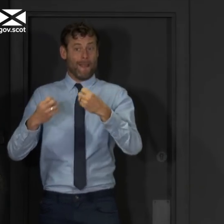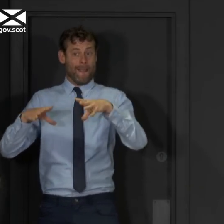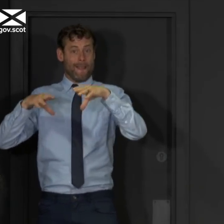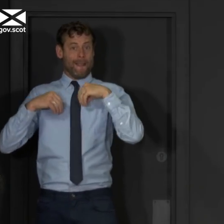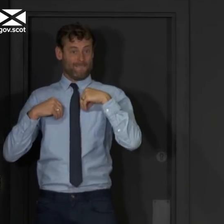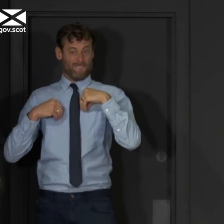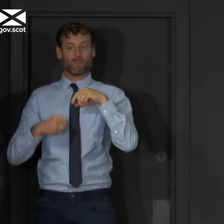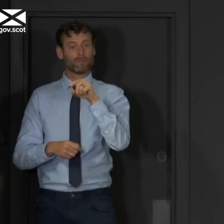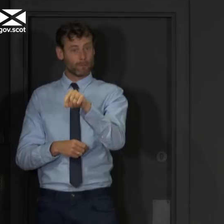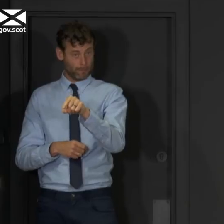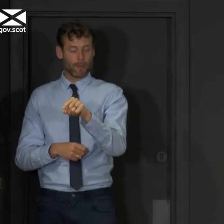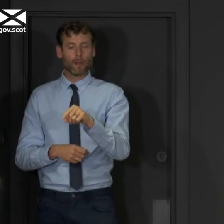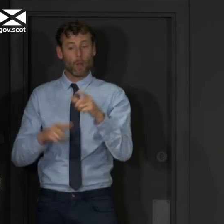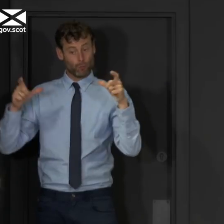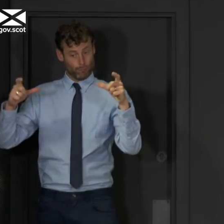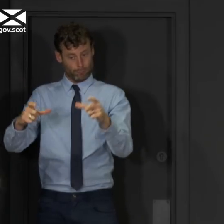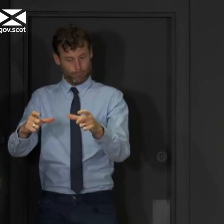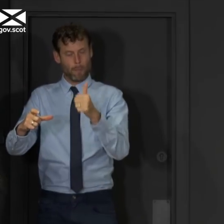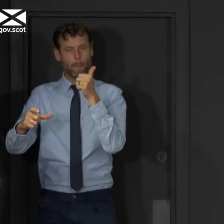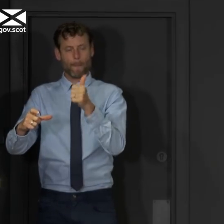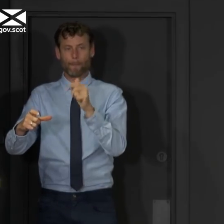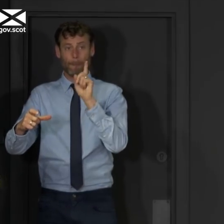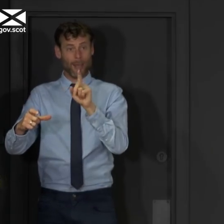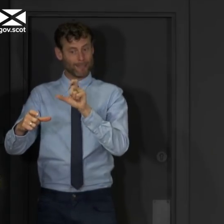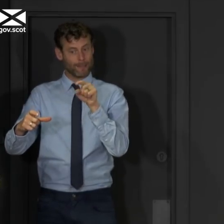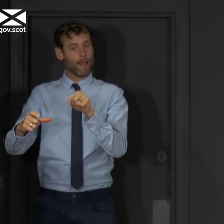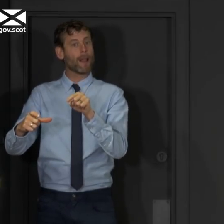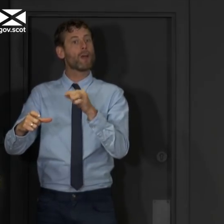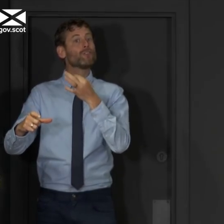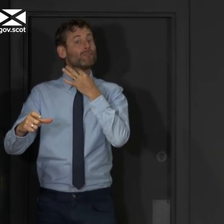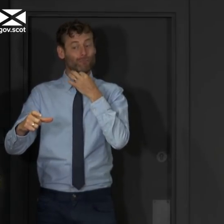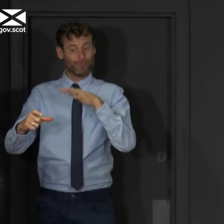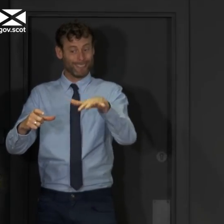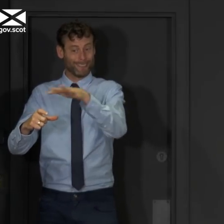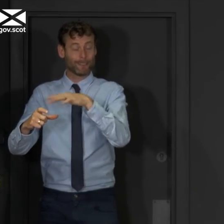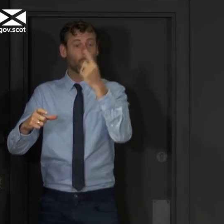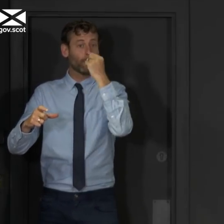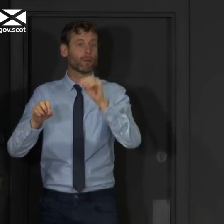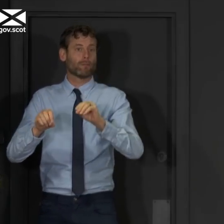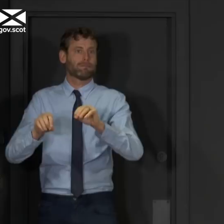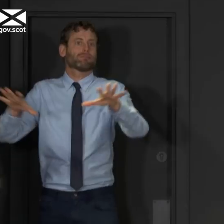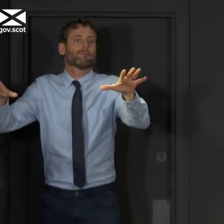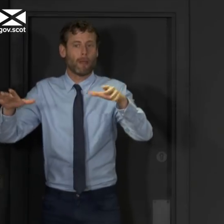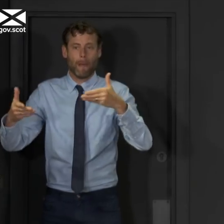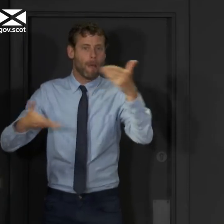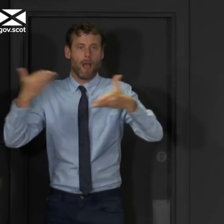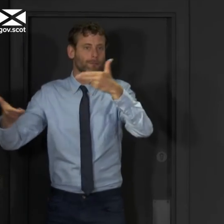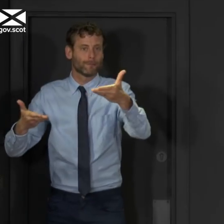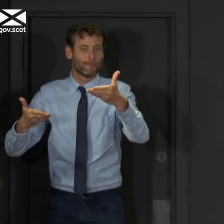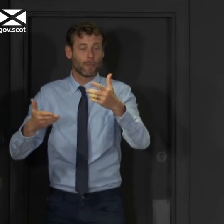to make the virus take off rapidly again if the R number was to go much above 1. So for